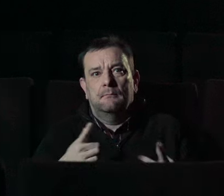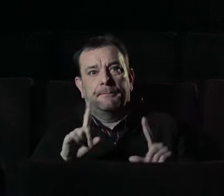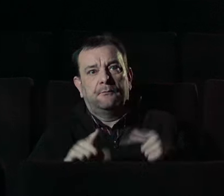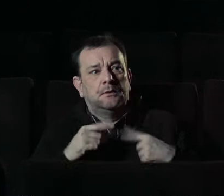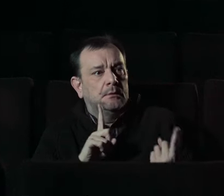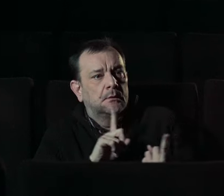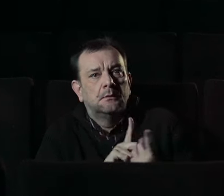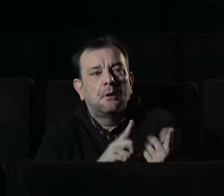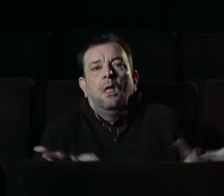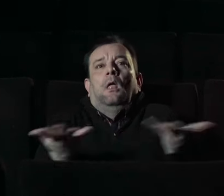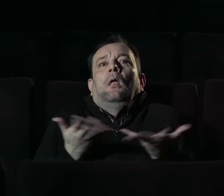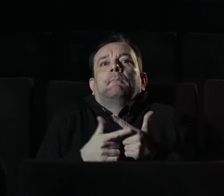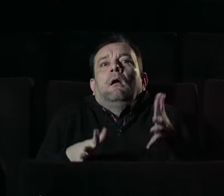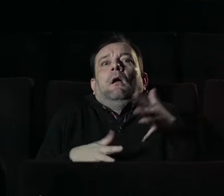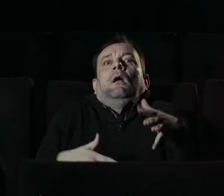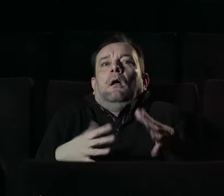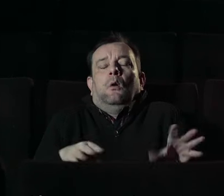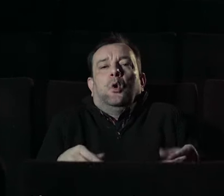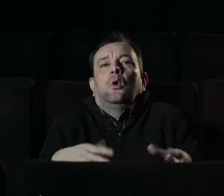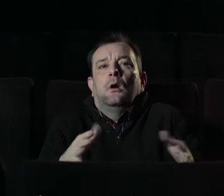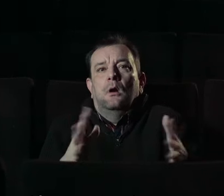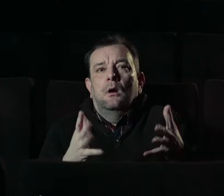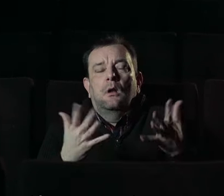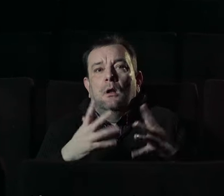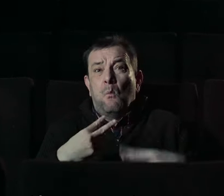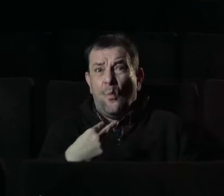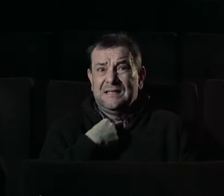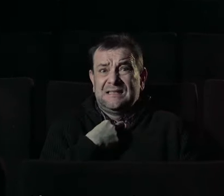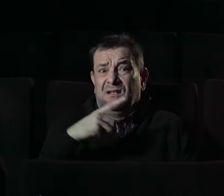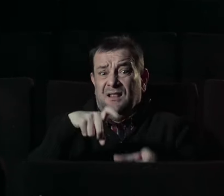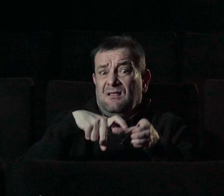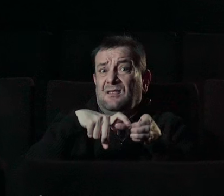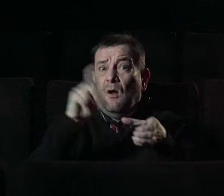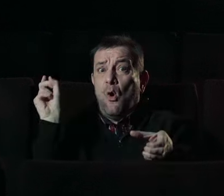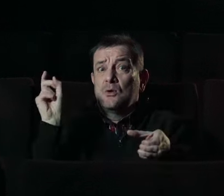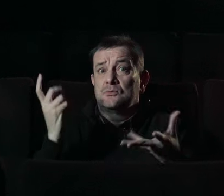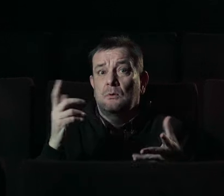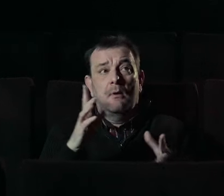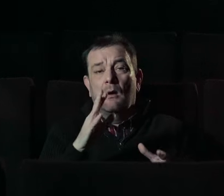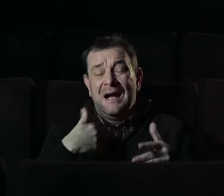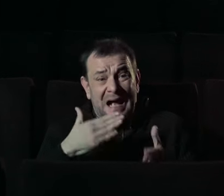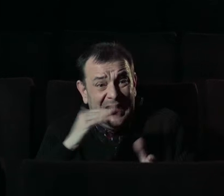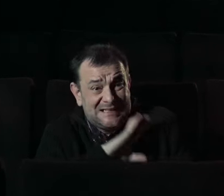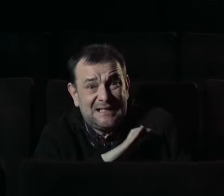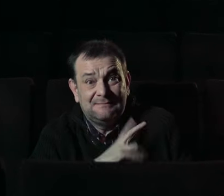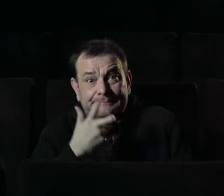And when we met for the first time, it was a bit of panic: how are we going to communicate? People were completely stuck,